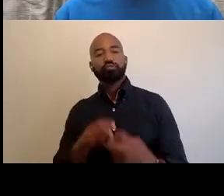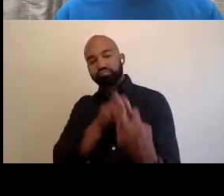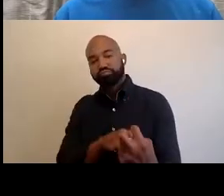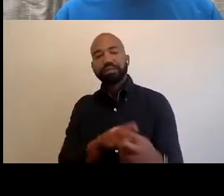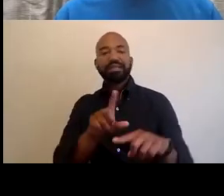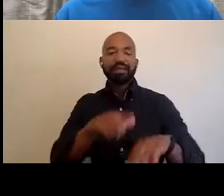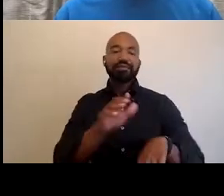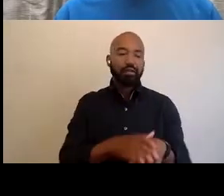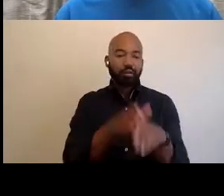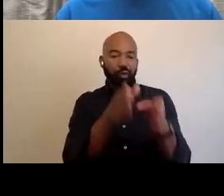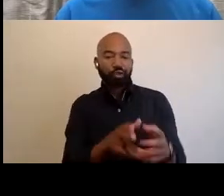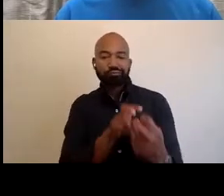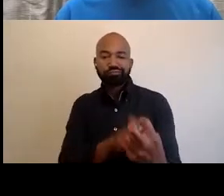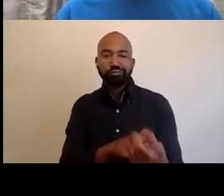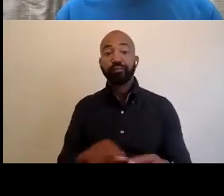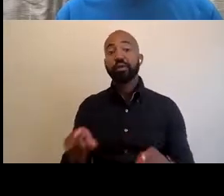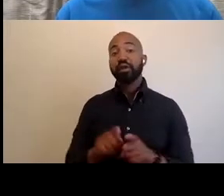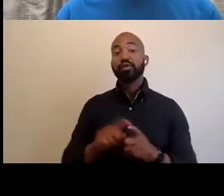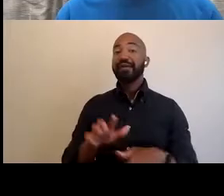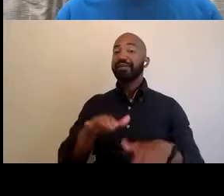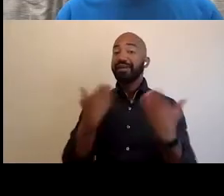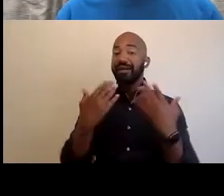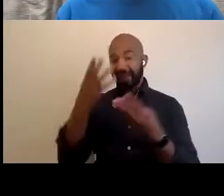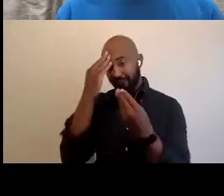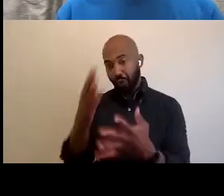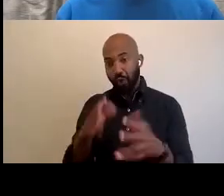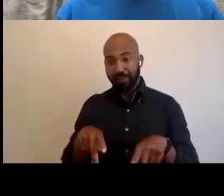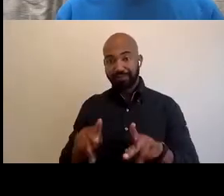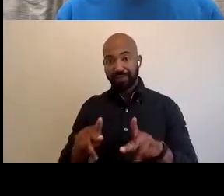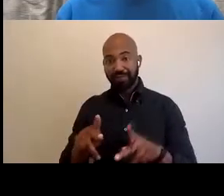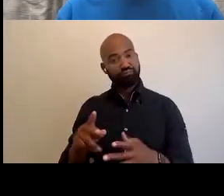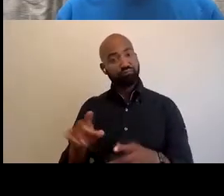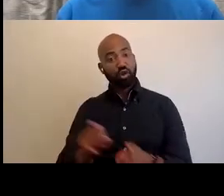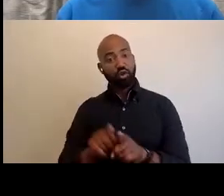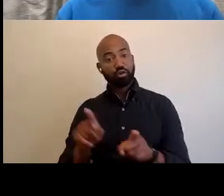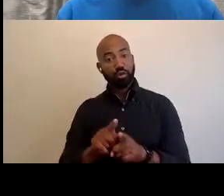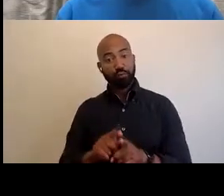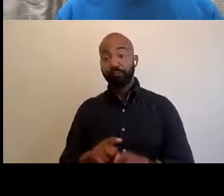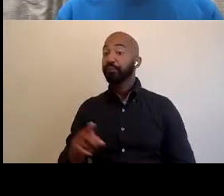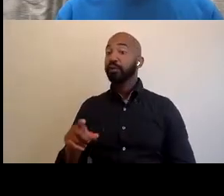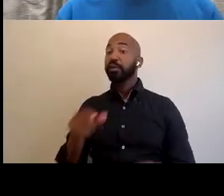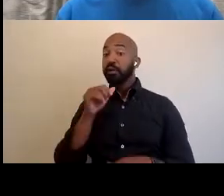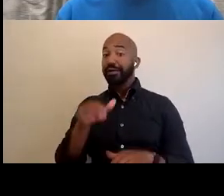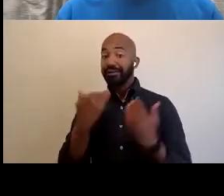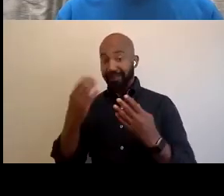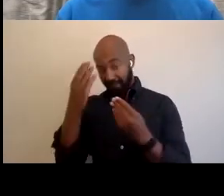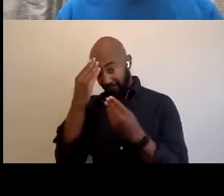There are non-informed consent clinics out there and those folks would encourage